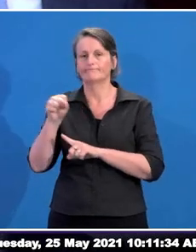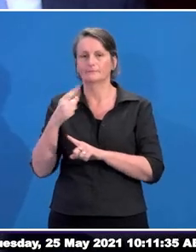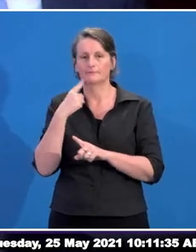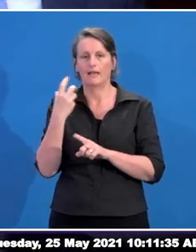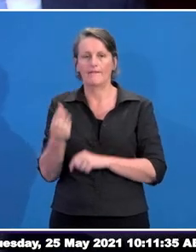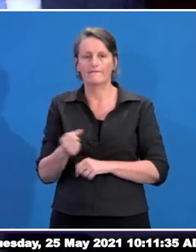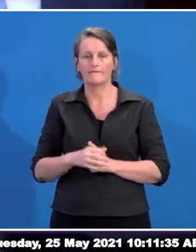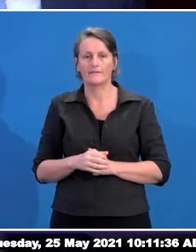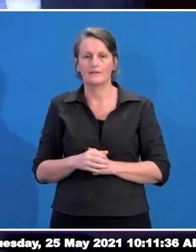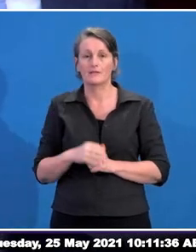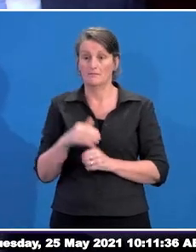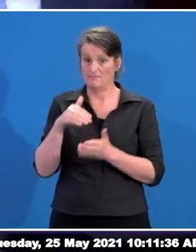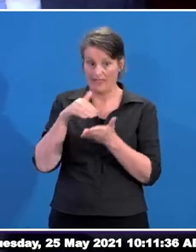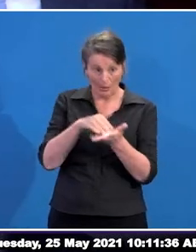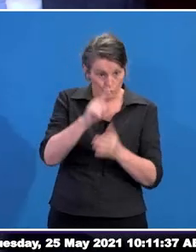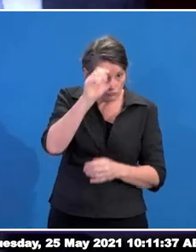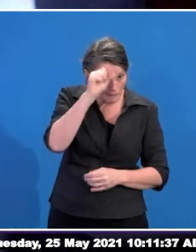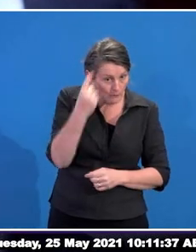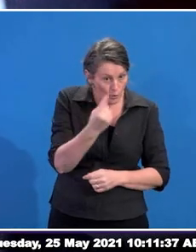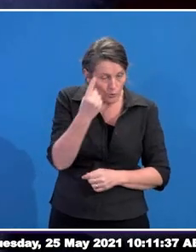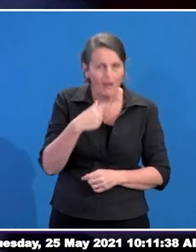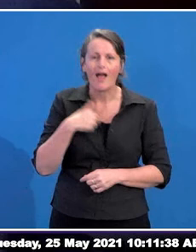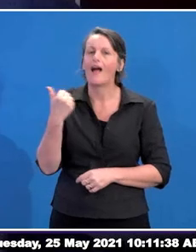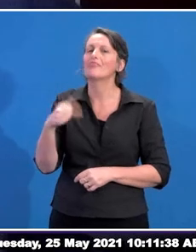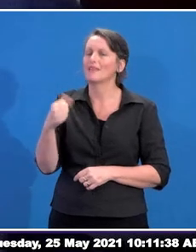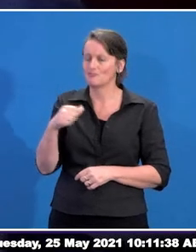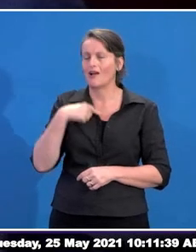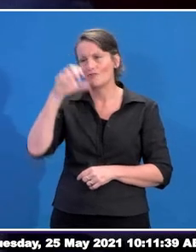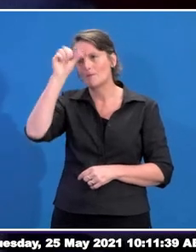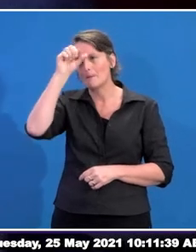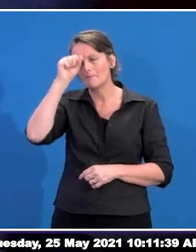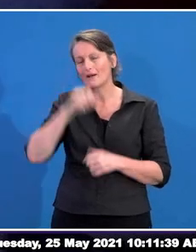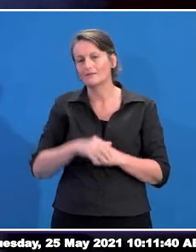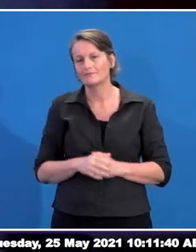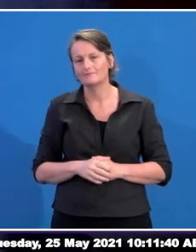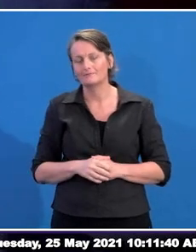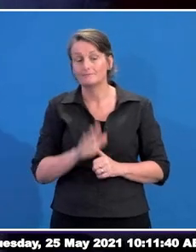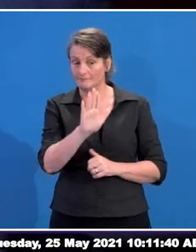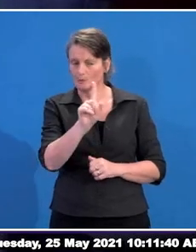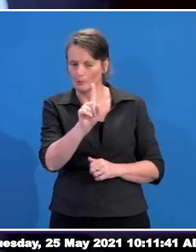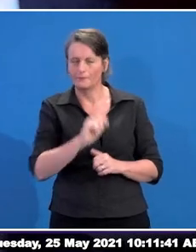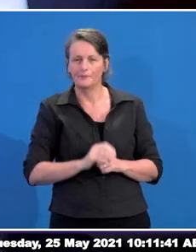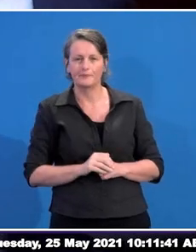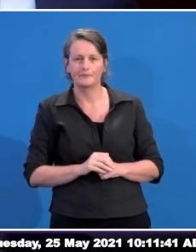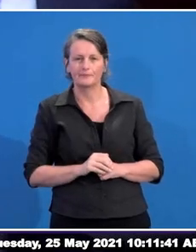(CROSSTALK) It does. And if we, sorry, stay with me.